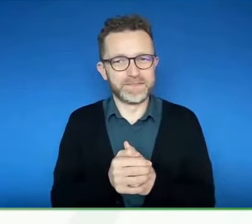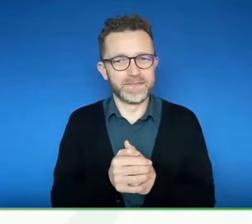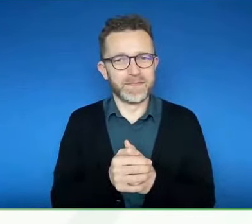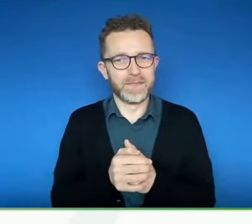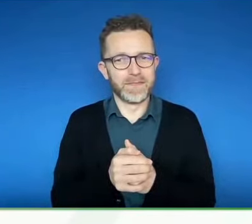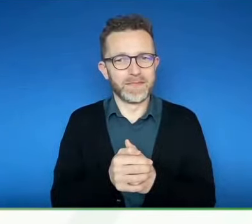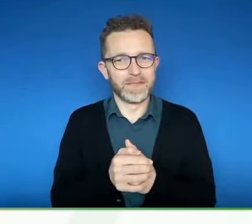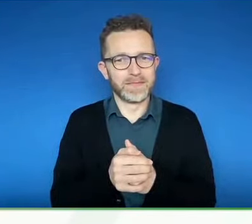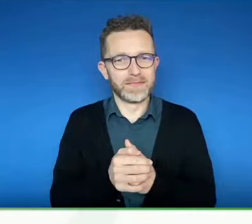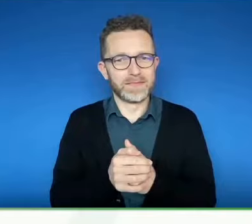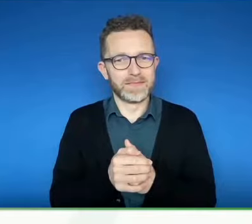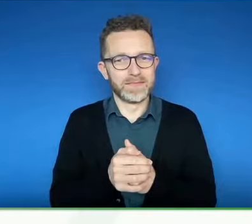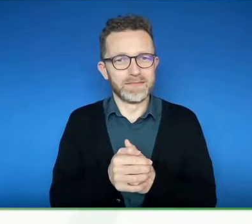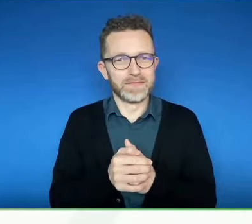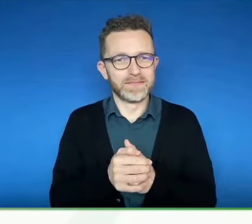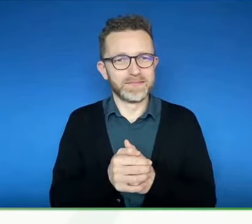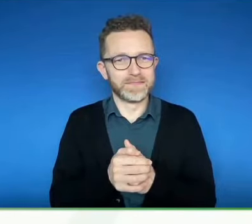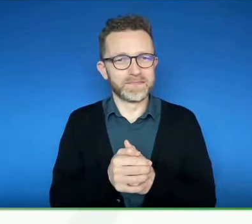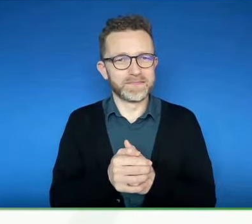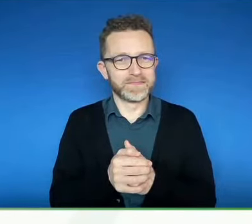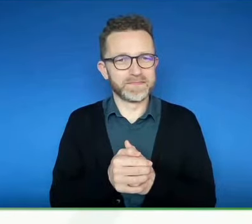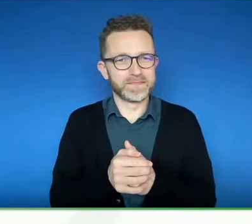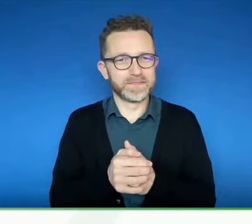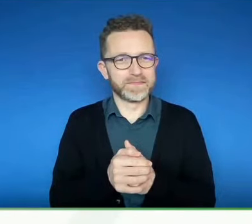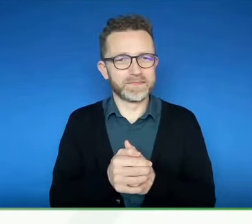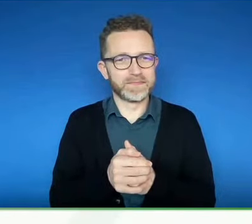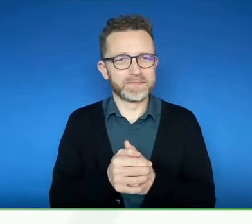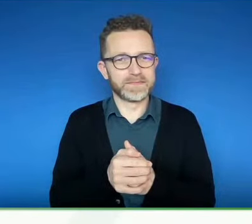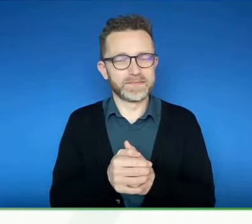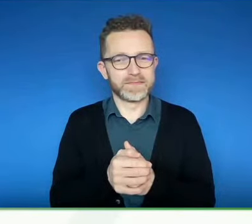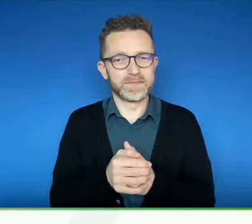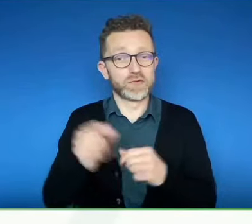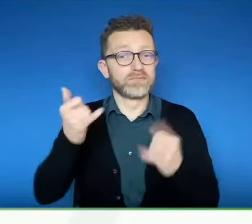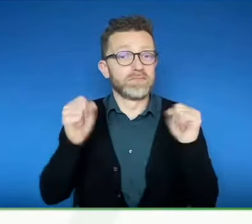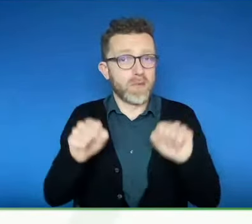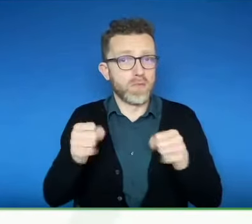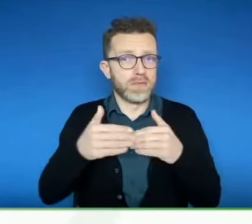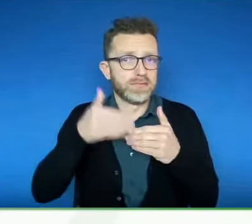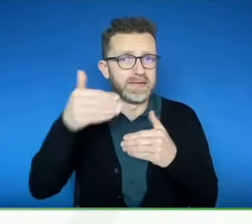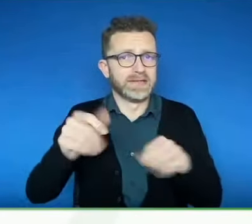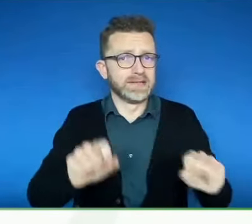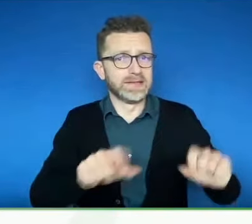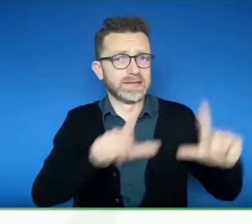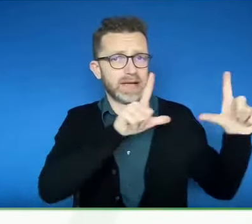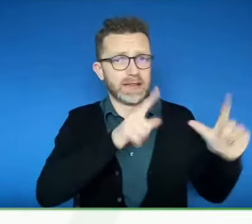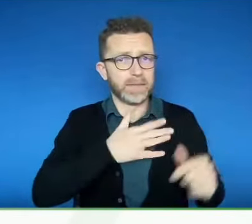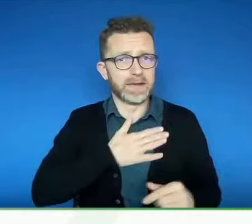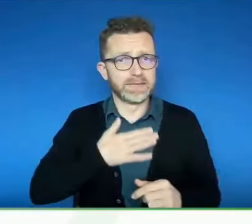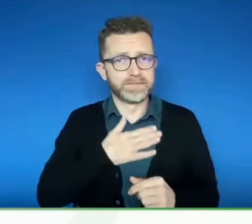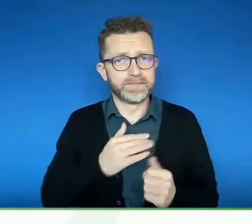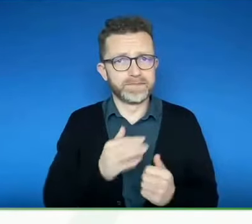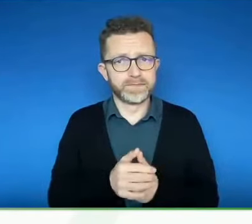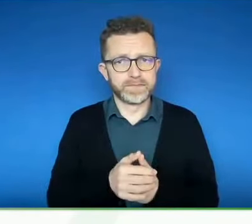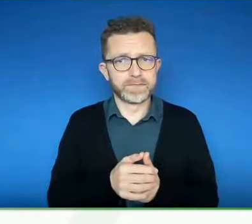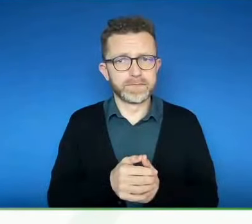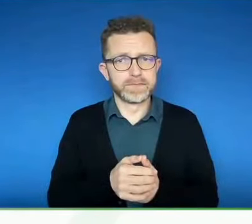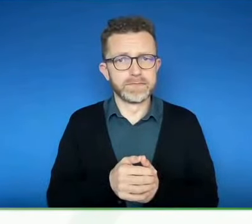So, some of our achievements, in other picture you could see Stephanie.